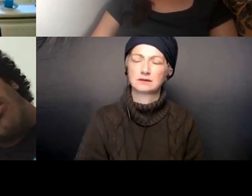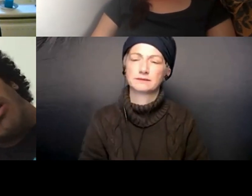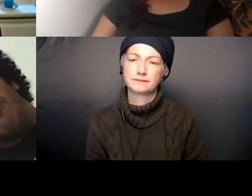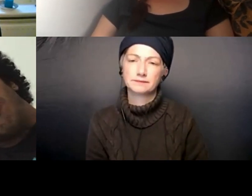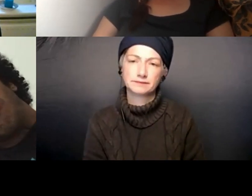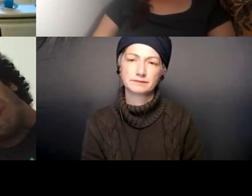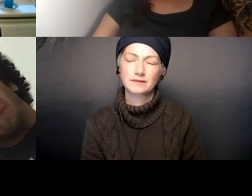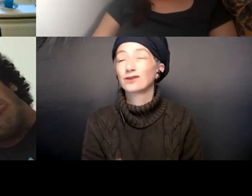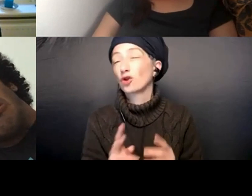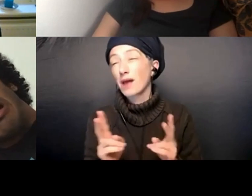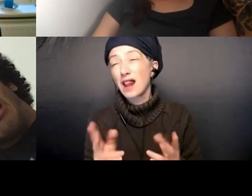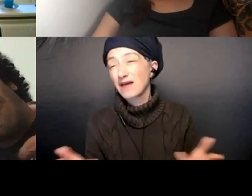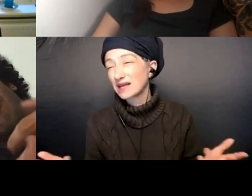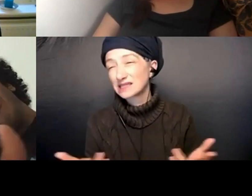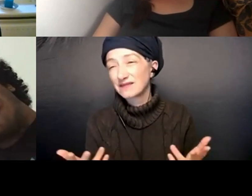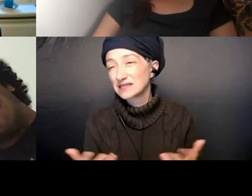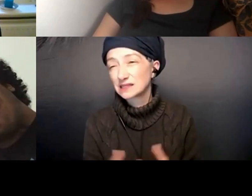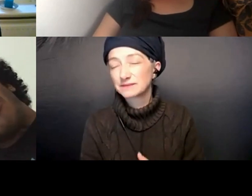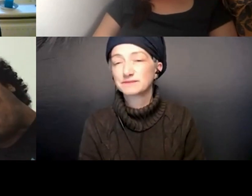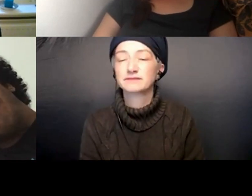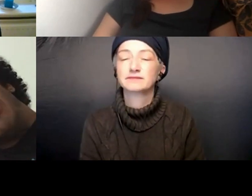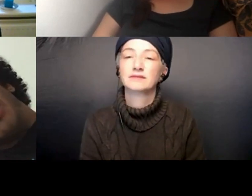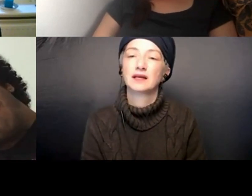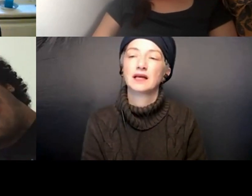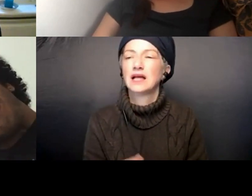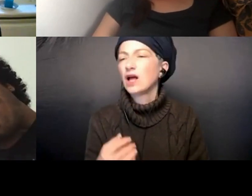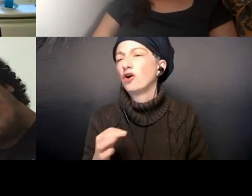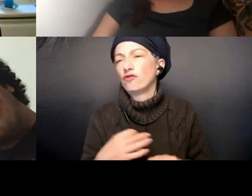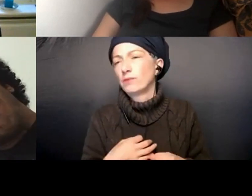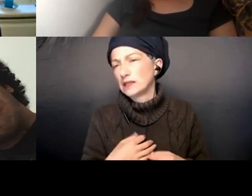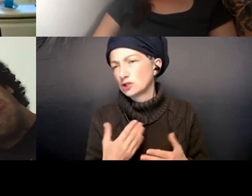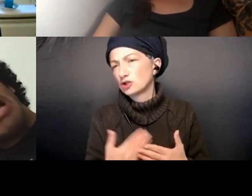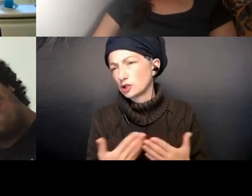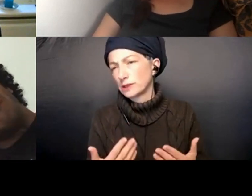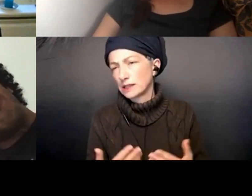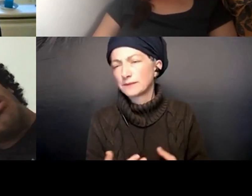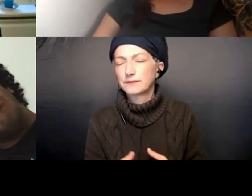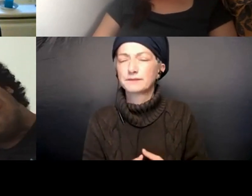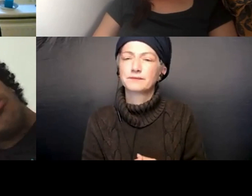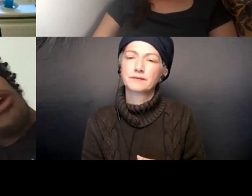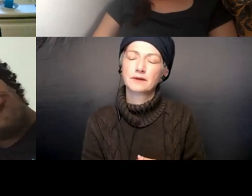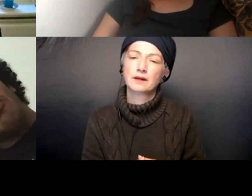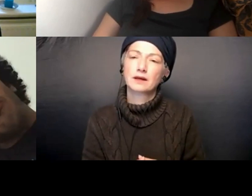it was certainly also like that for me when I was less experienced, I would just be grateful